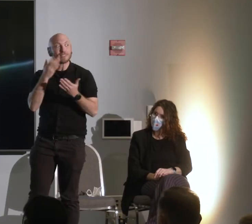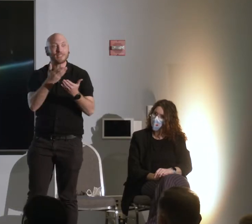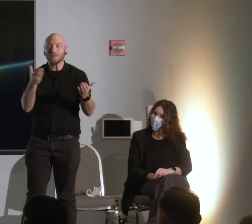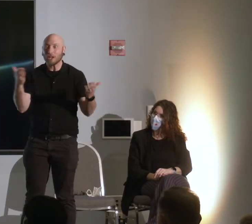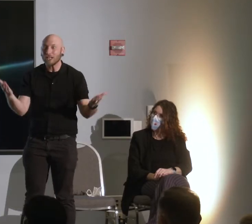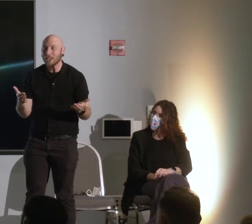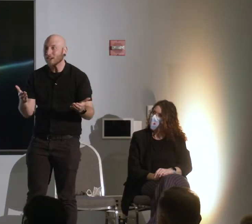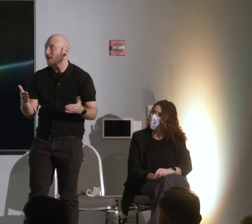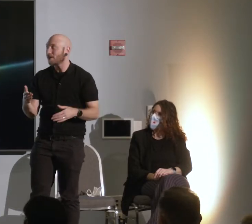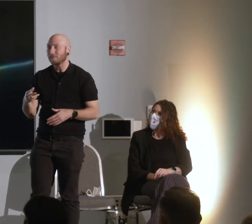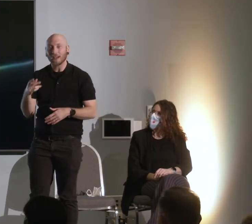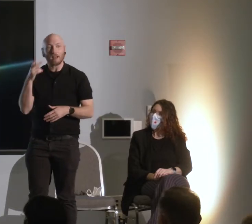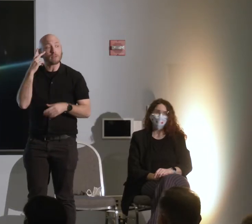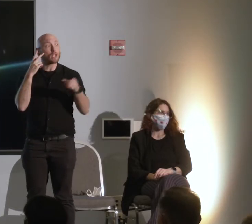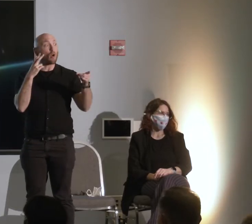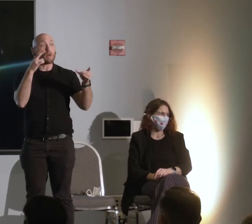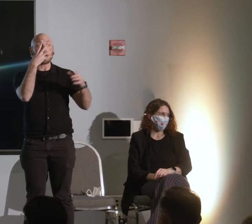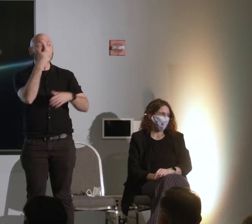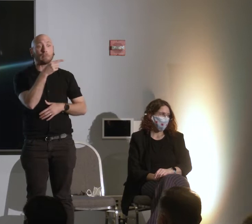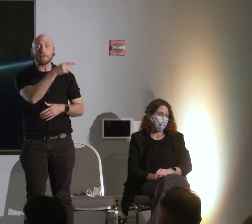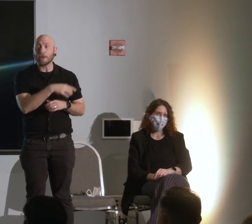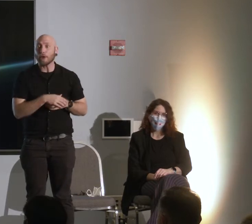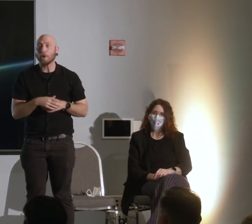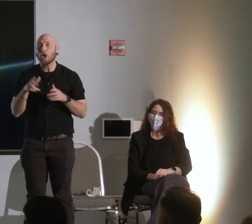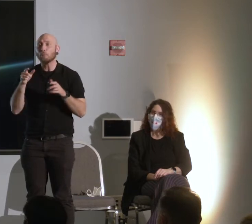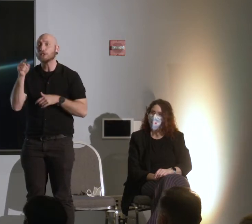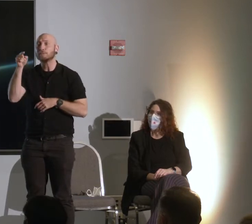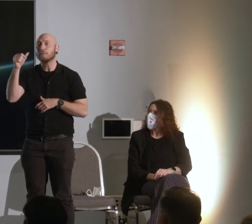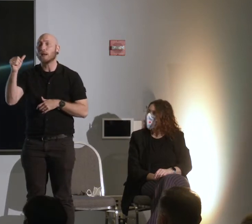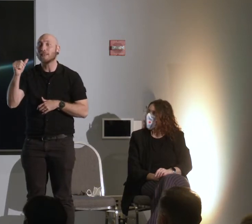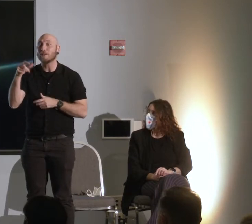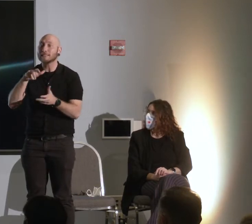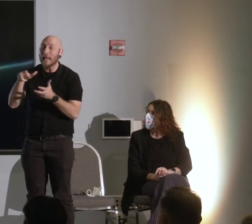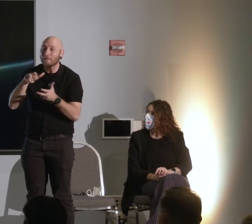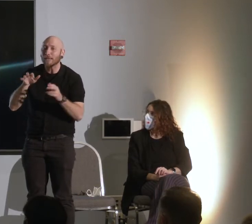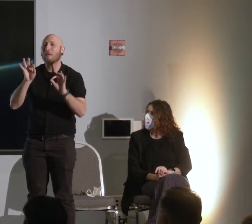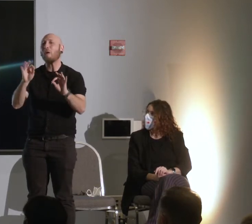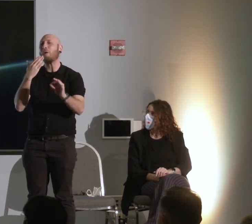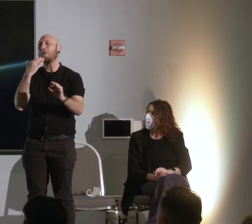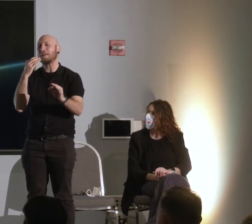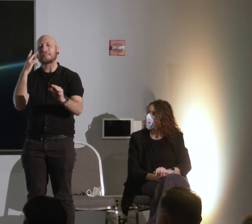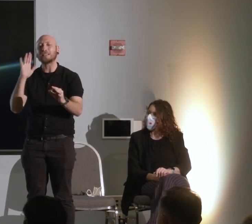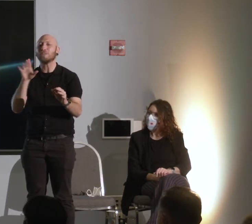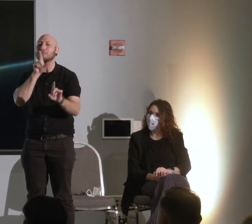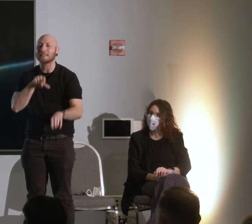put the guy in the second row to sleep or that somebody in the third row is laughing at my jokes. So I'm glad you're all here.